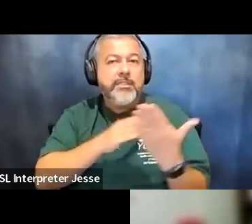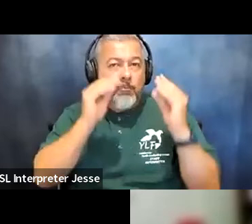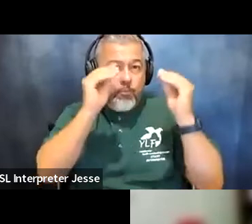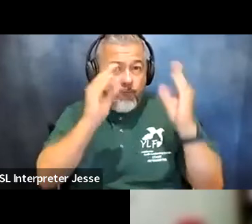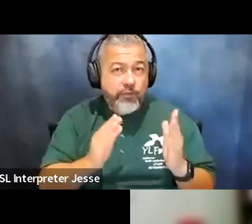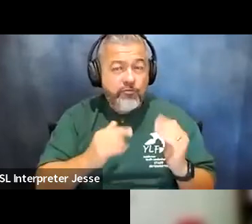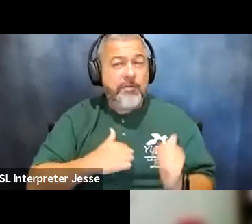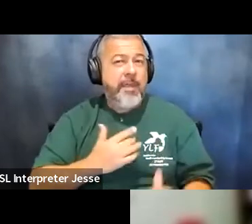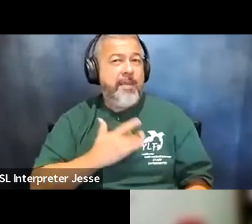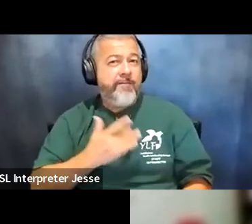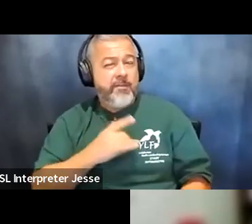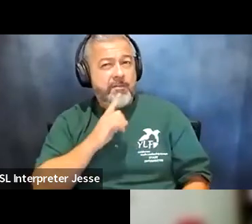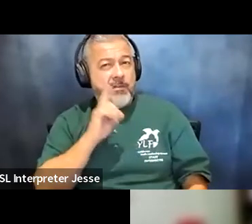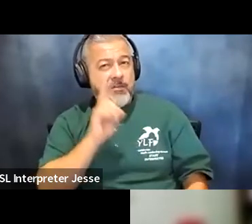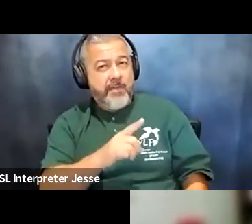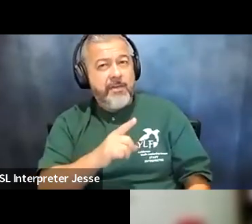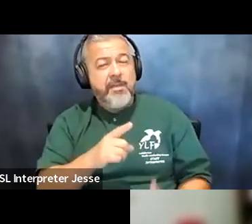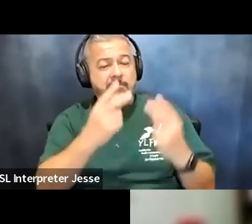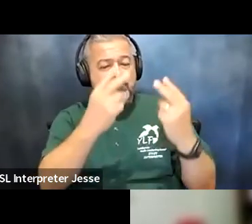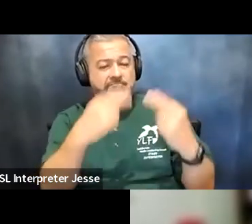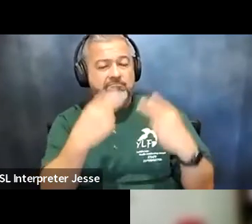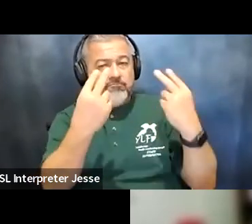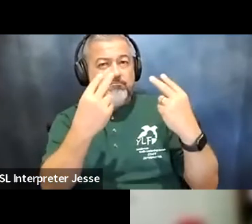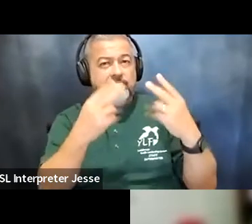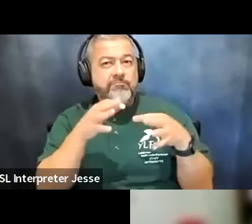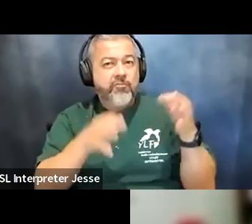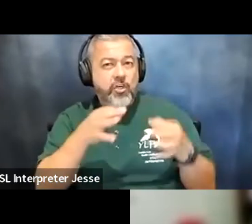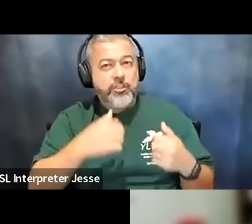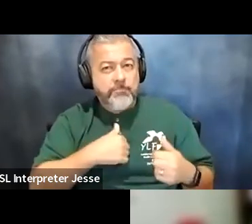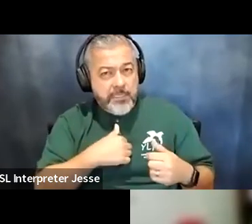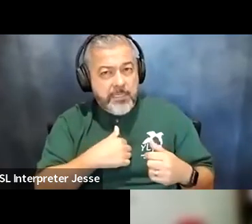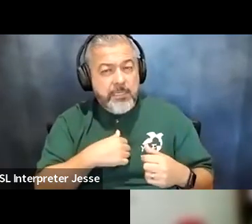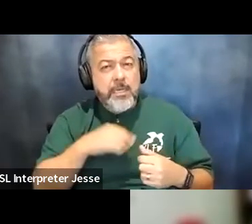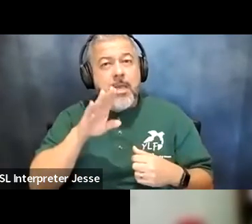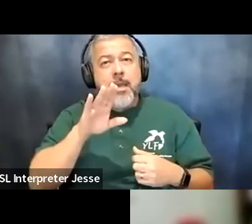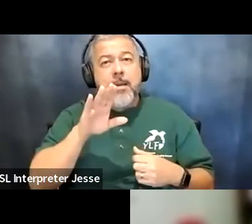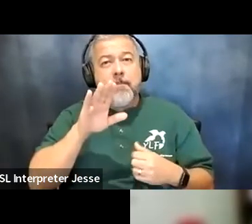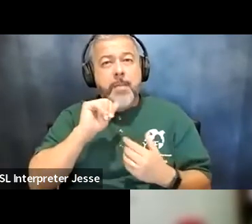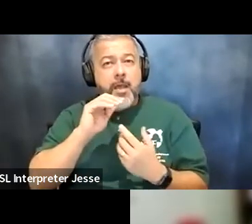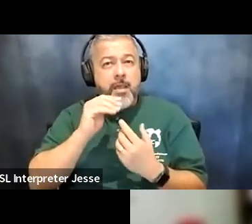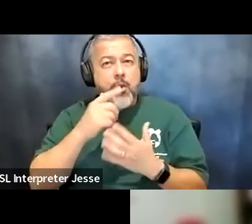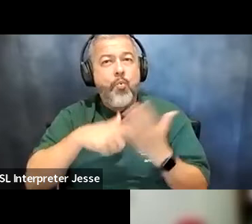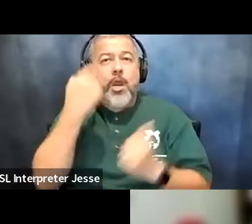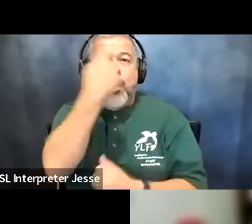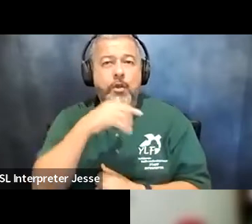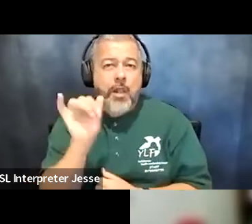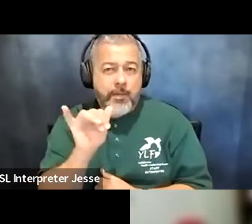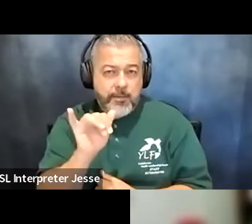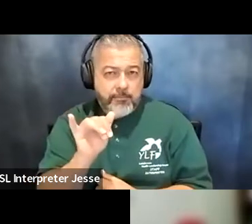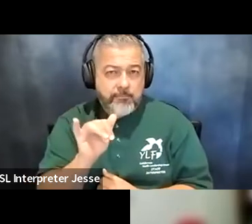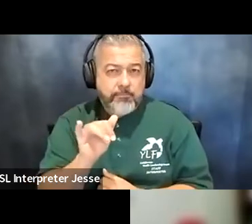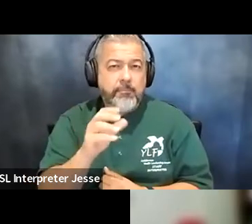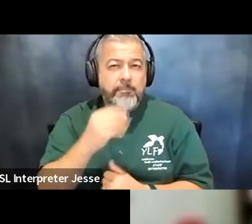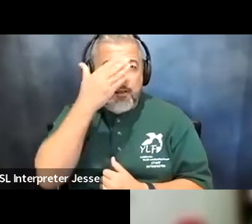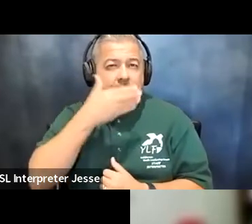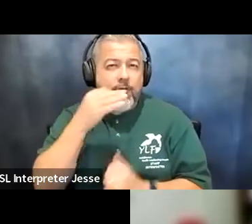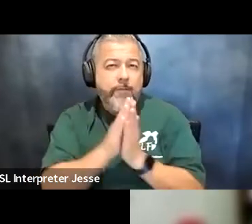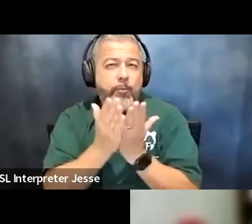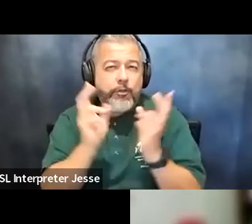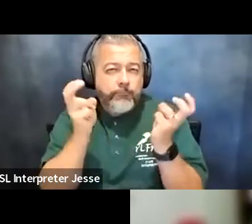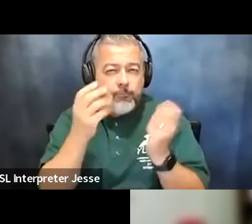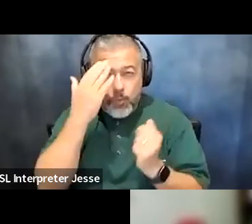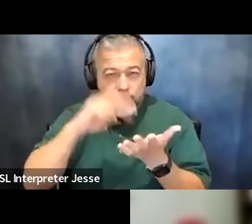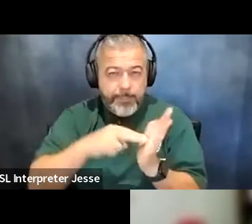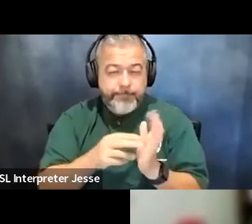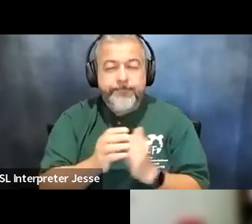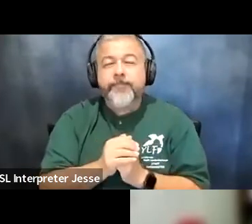like definitely judged me by the cover of the book you know the same um and so i would go to